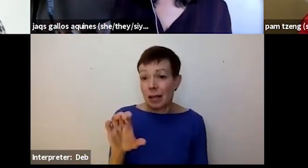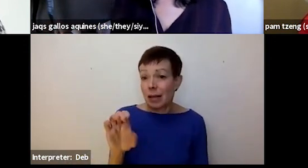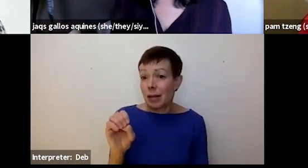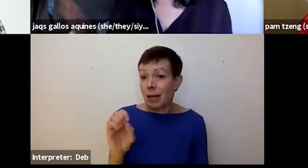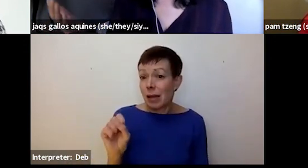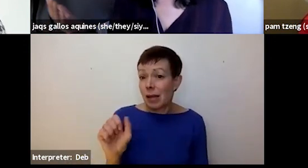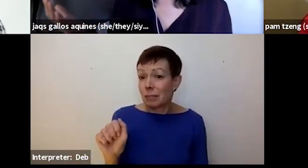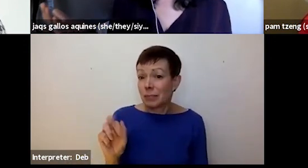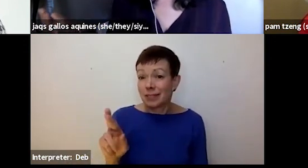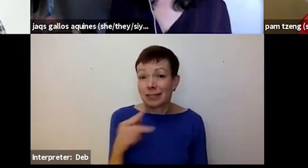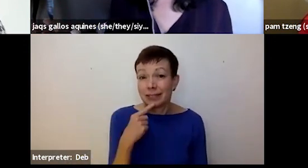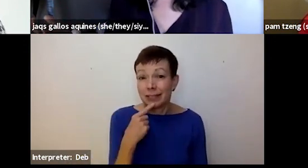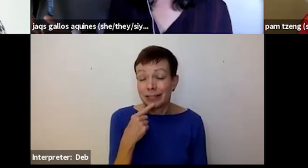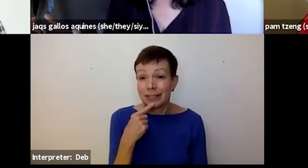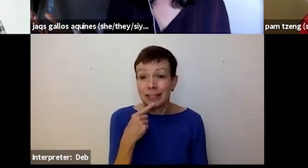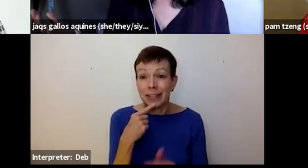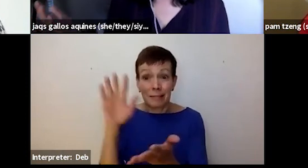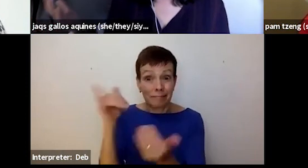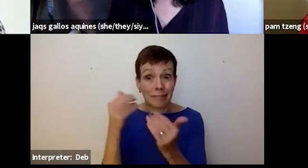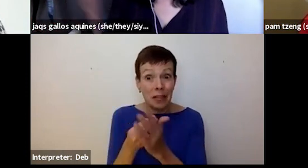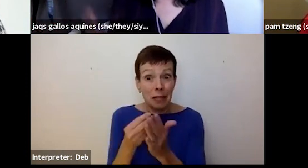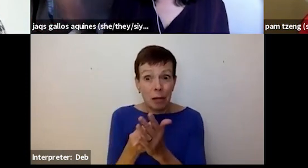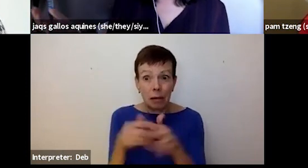sometimes we don't know what to do when we get the money. But because this group